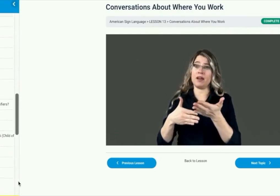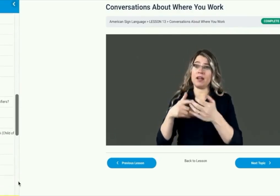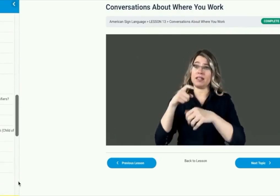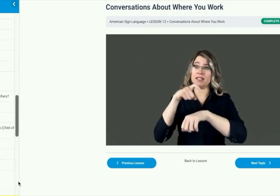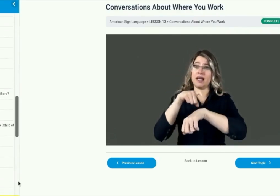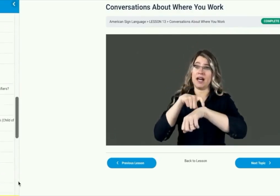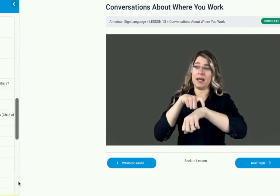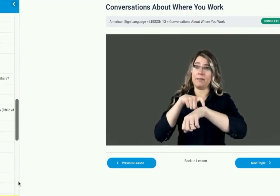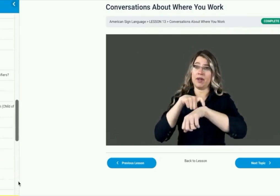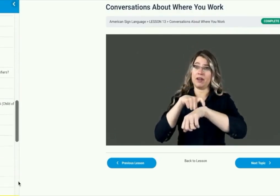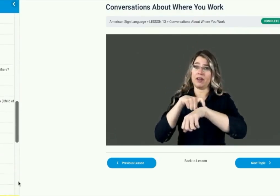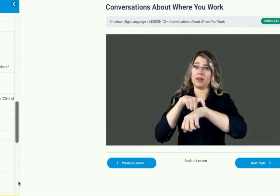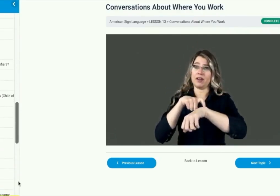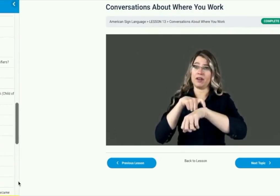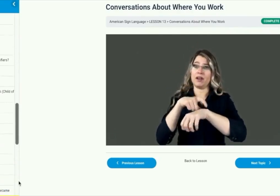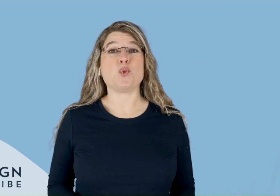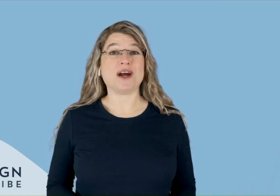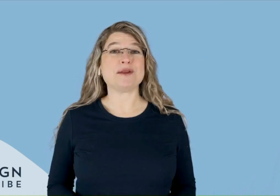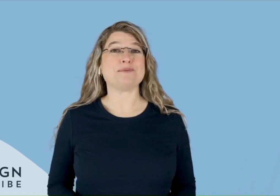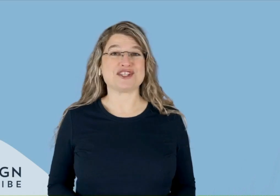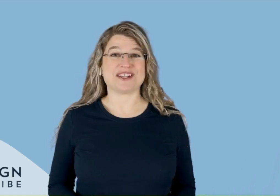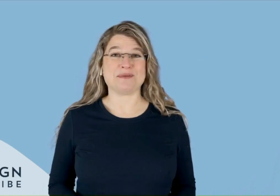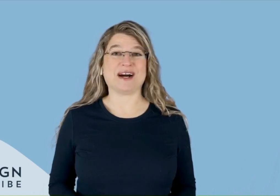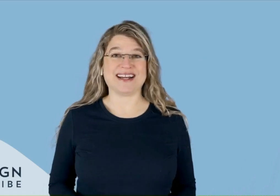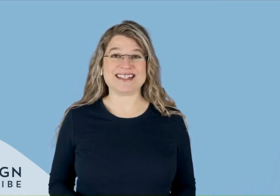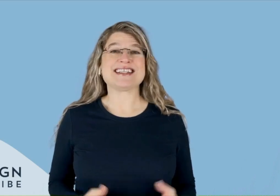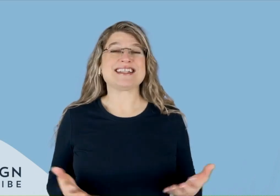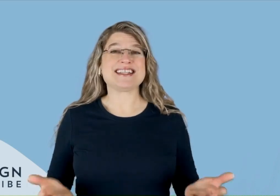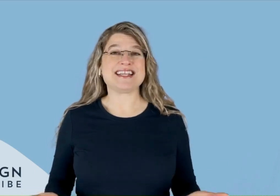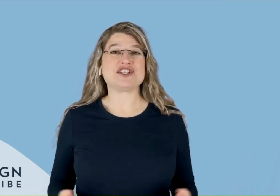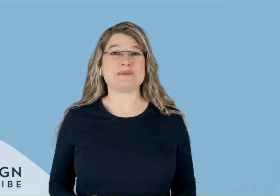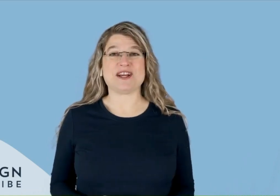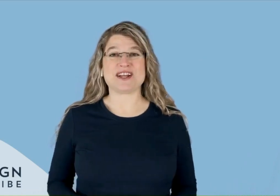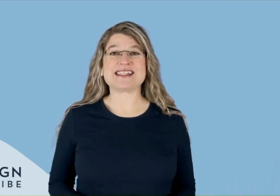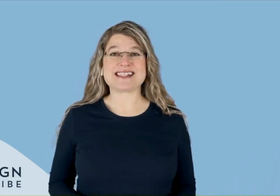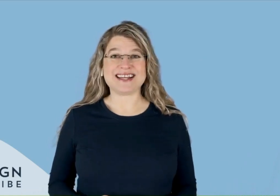Support courses were developed with one mission in mind, to teach American Sign